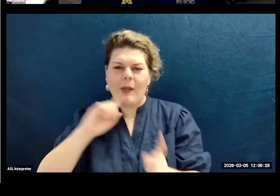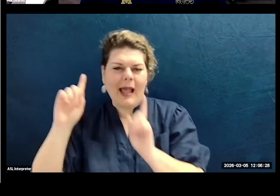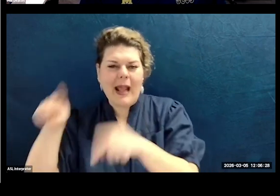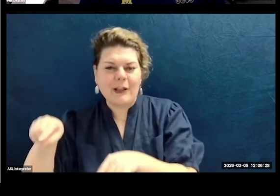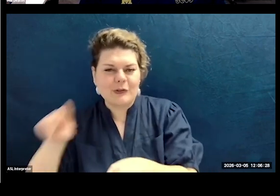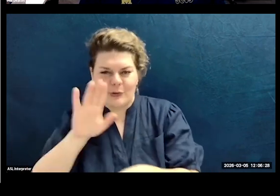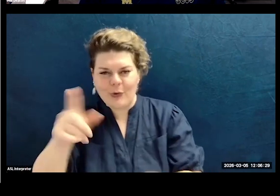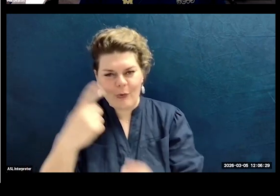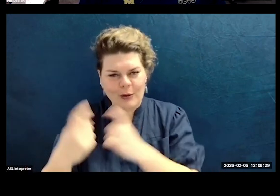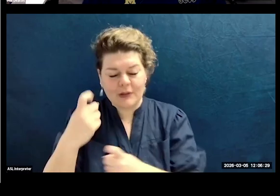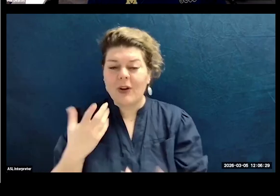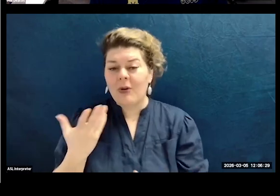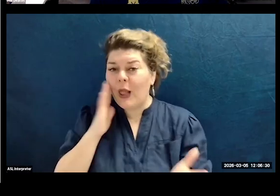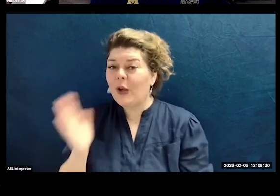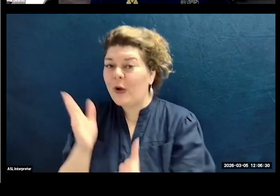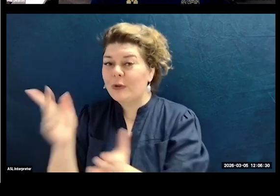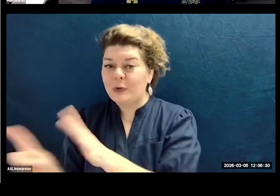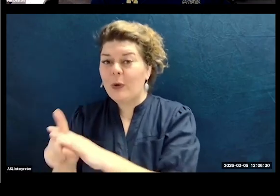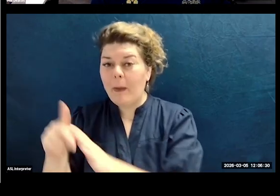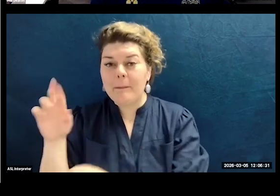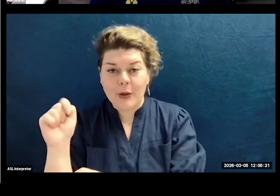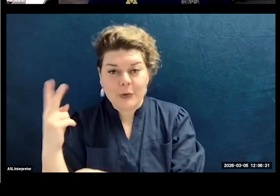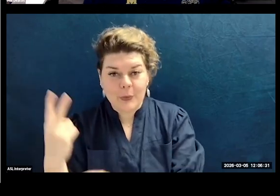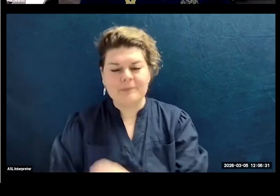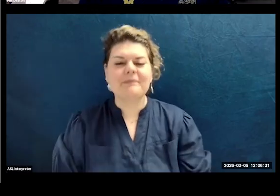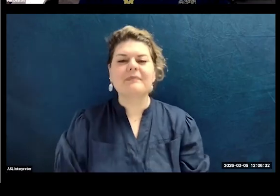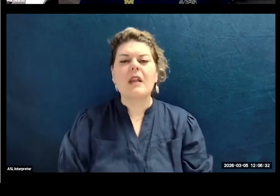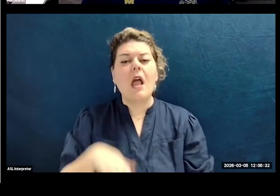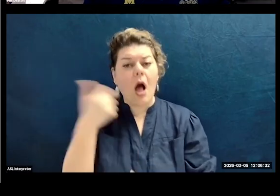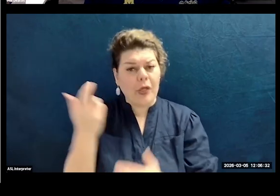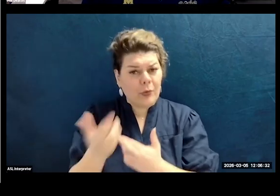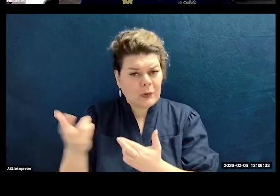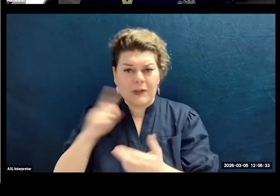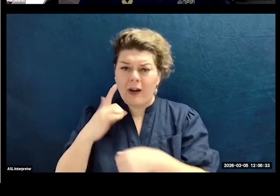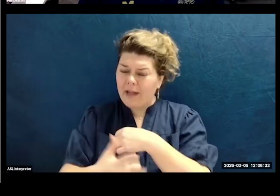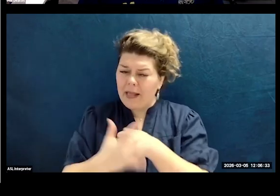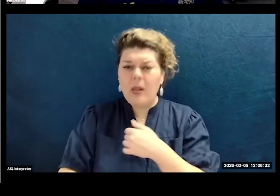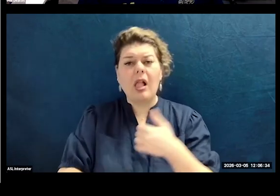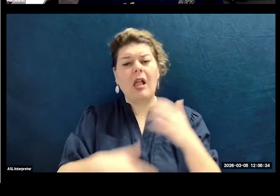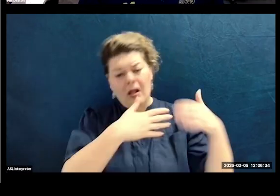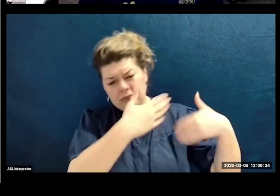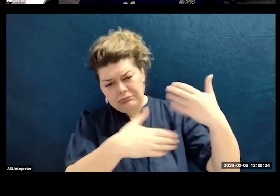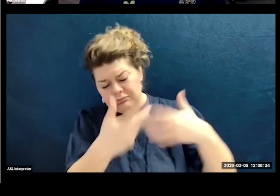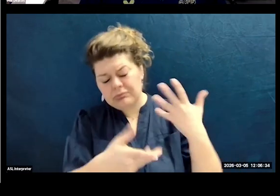So, we may encourage you to attend that as well. Additional resources are available along the way and there are some practice documents